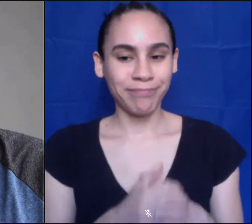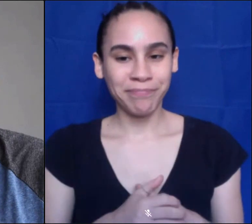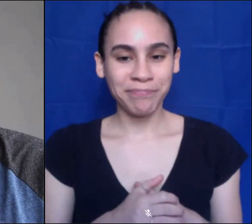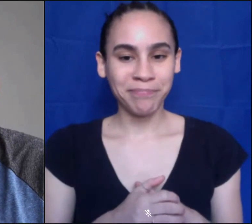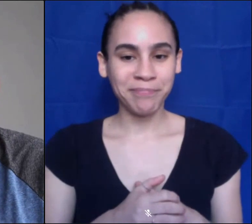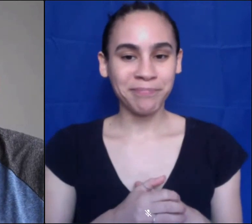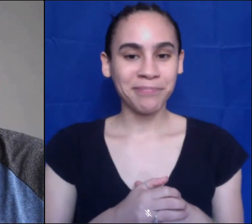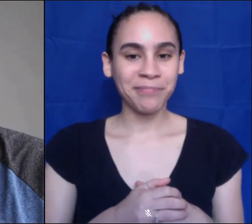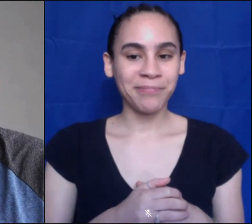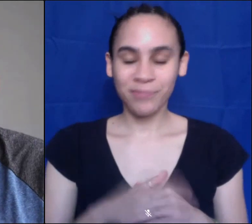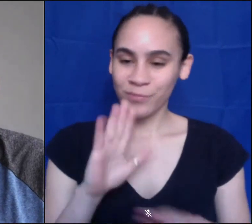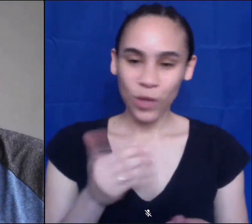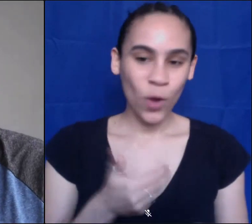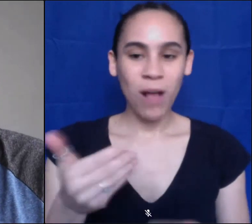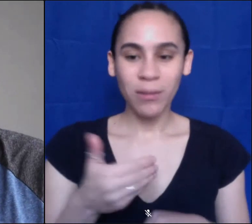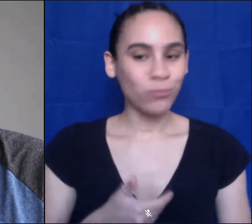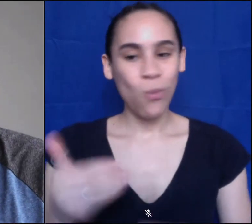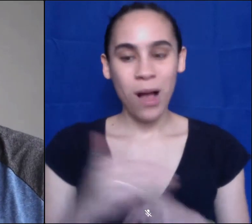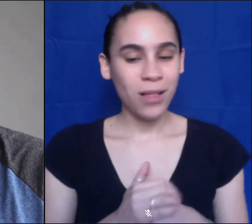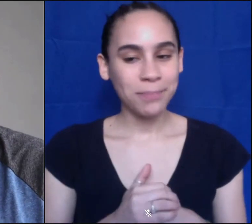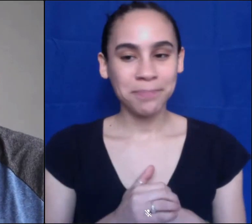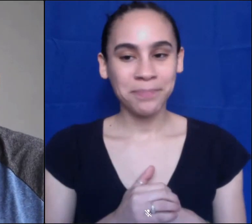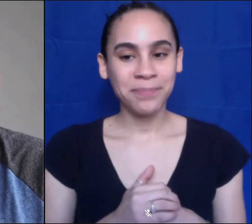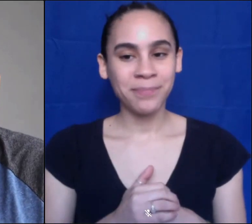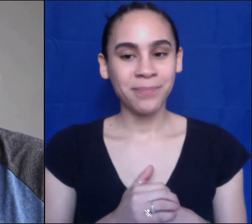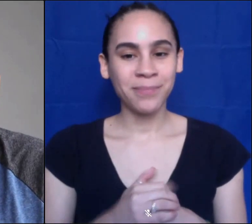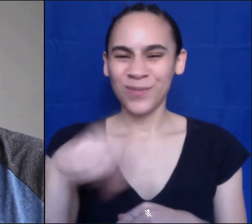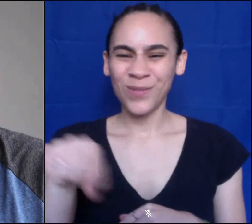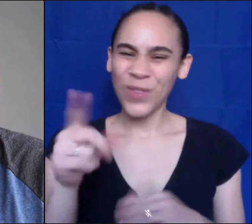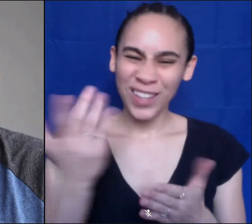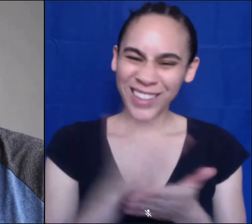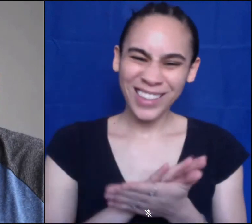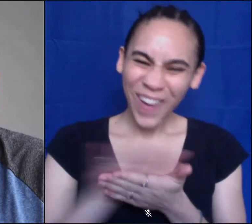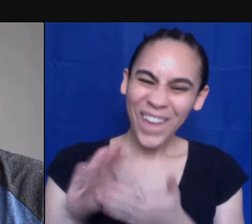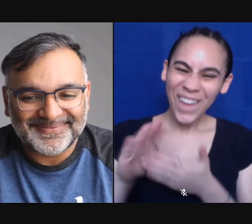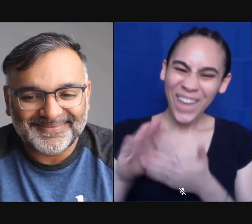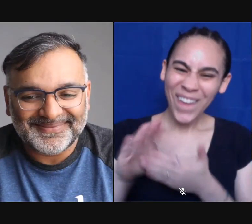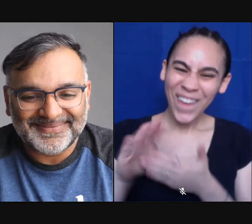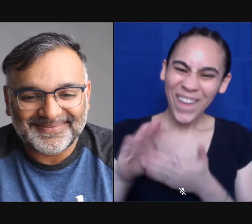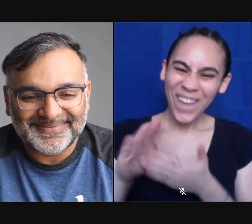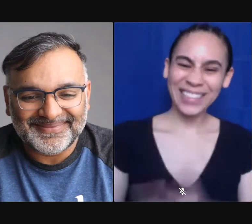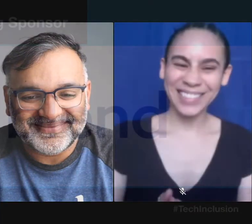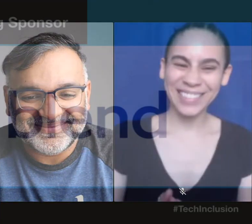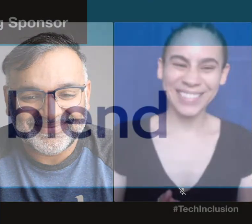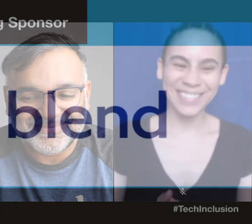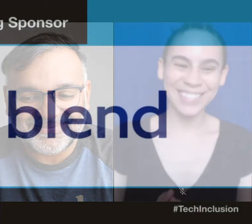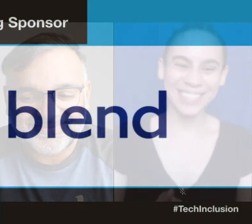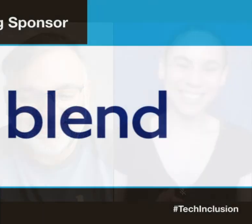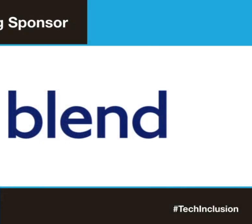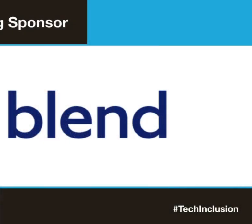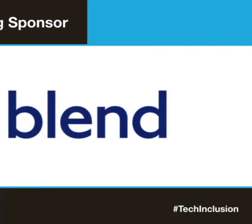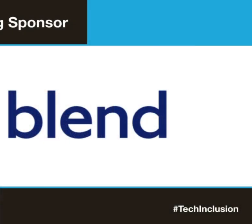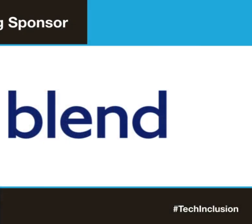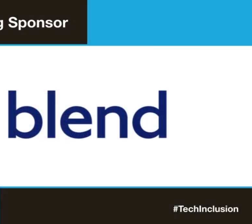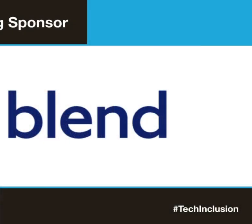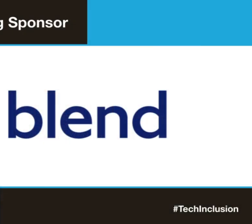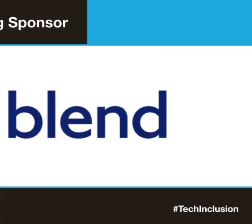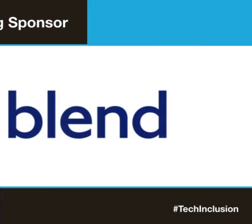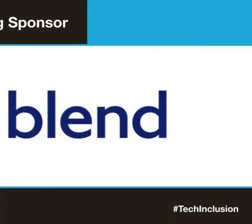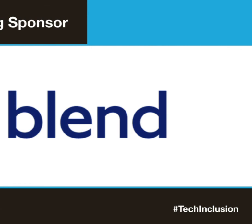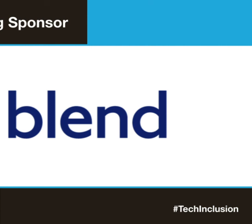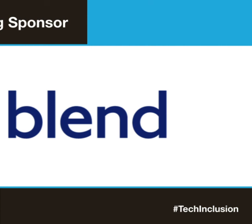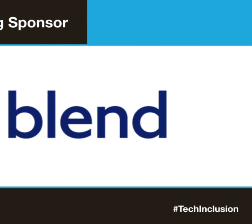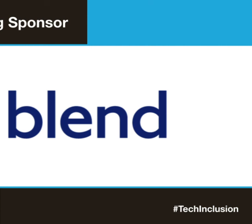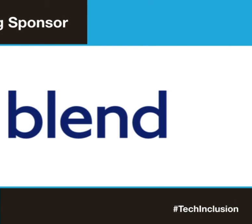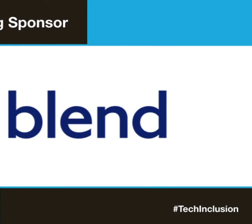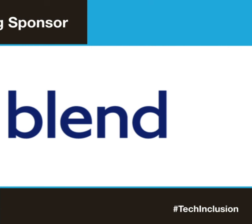you're welcome you're welcome you're all so kind